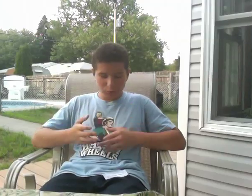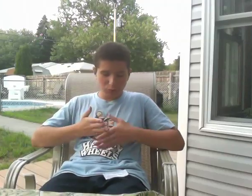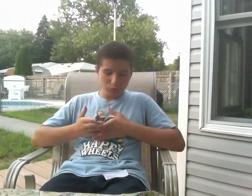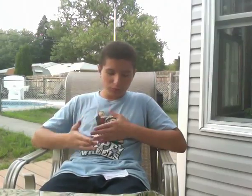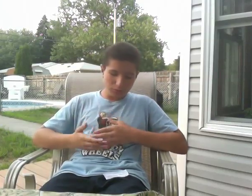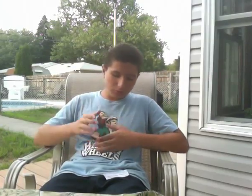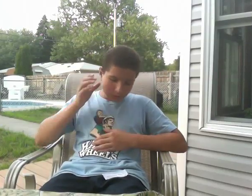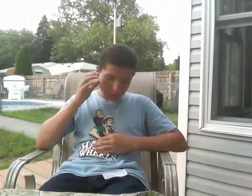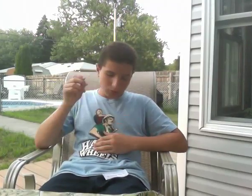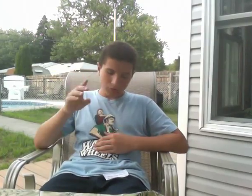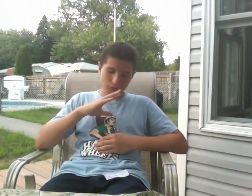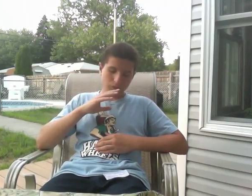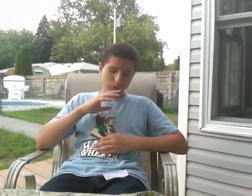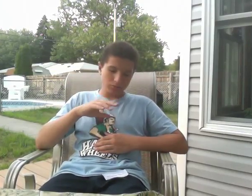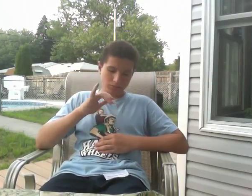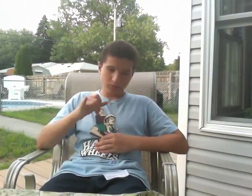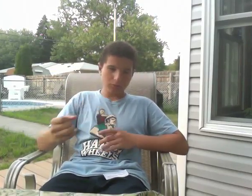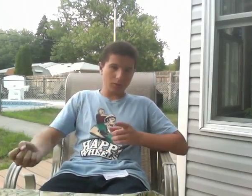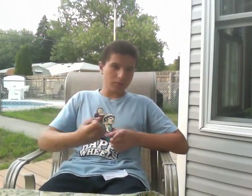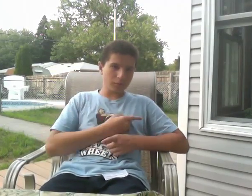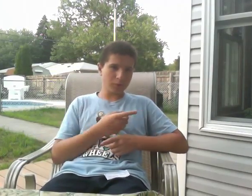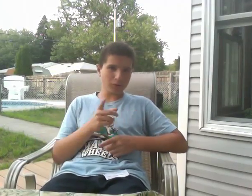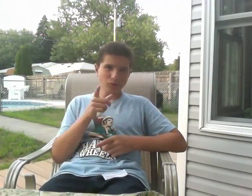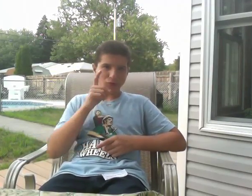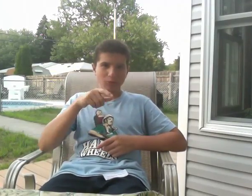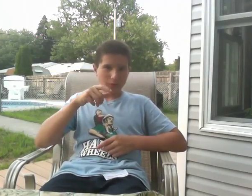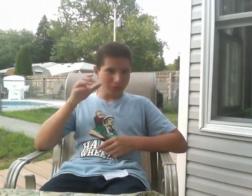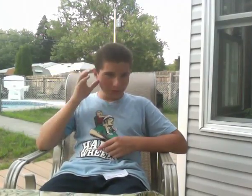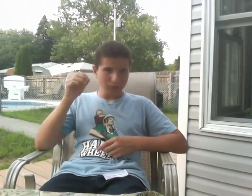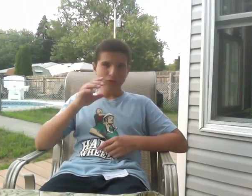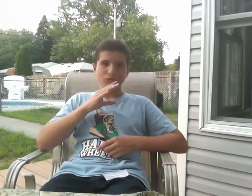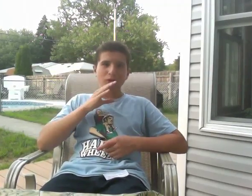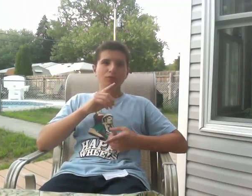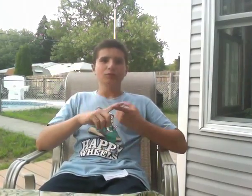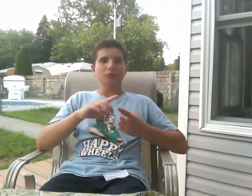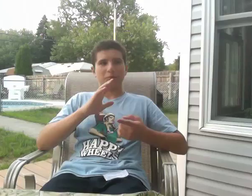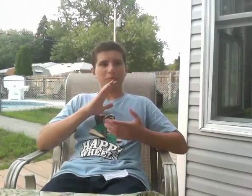(reading the card) “Advocating independence through listening and talking”. That is off the point! It is not needed to listen and speak to become independent!